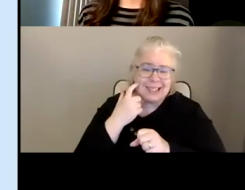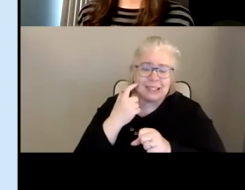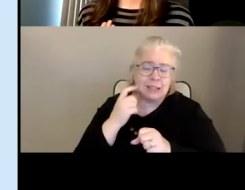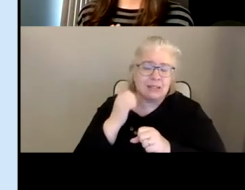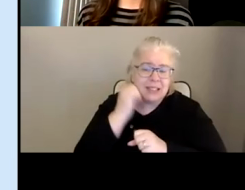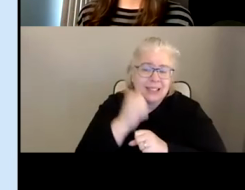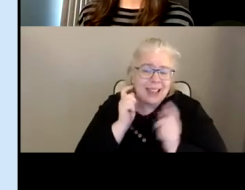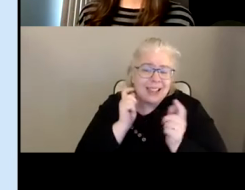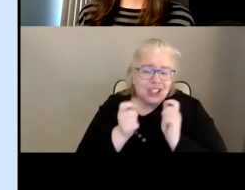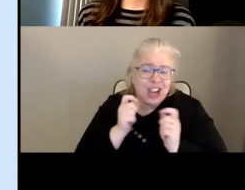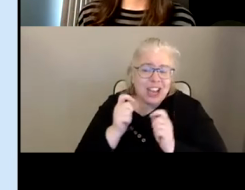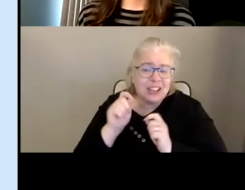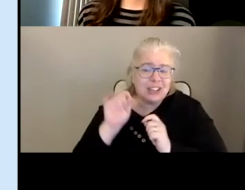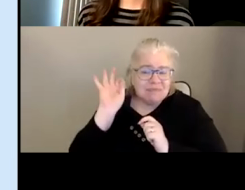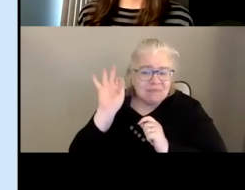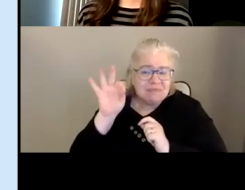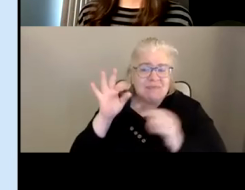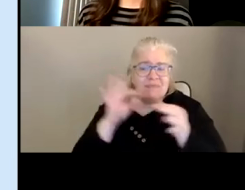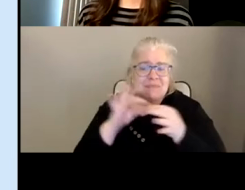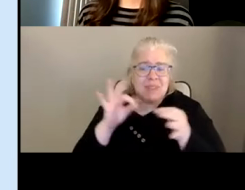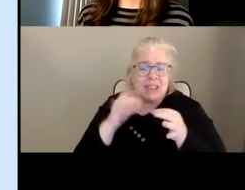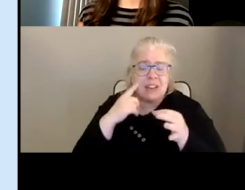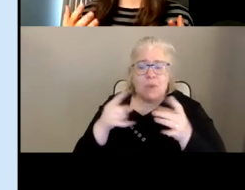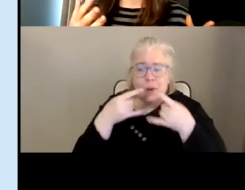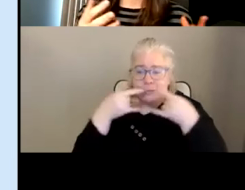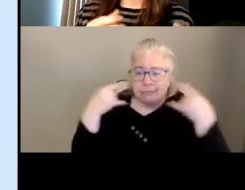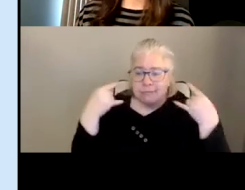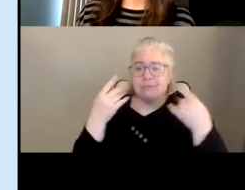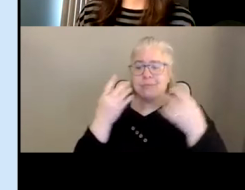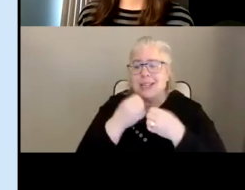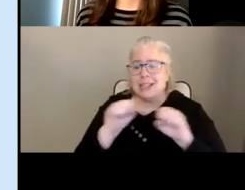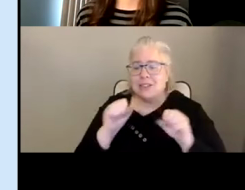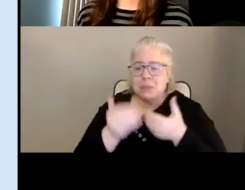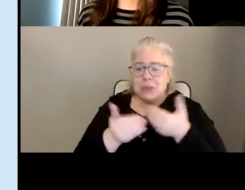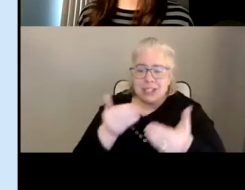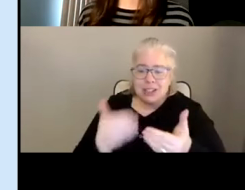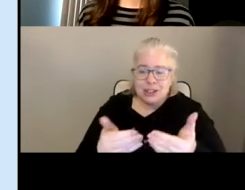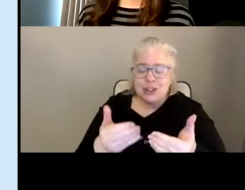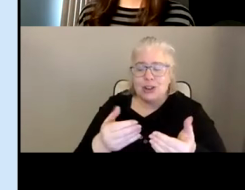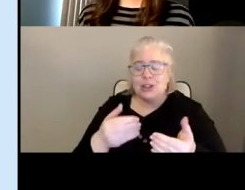of messaging on safety procedures. And whether you were doing temperature checks or not.